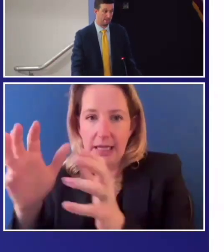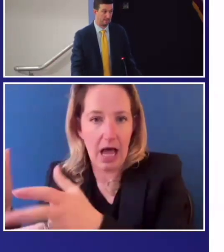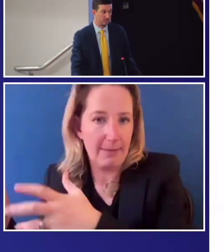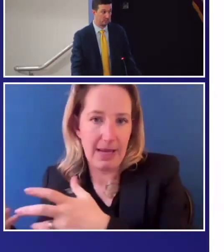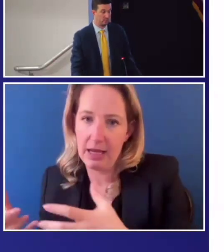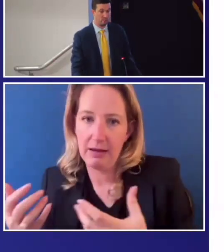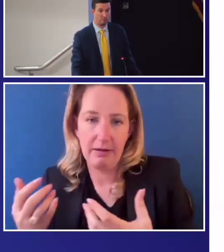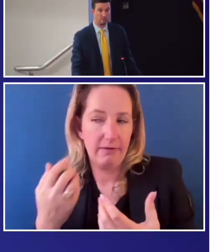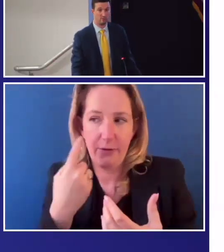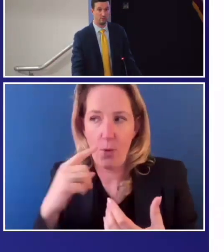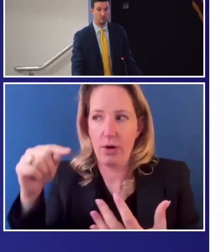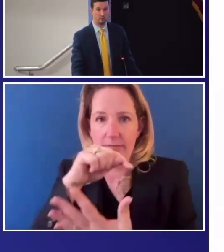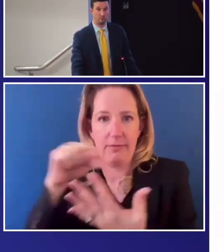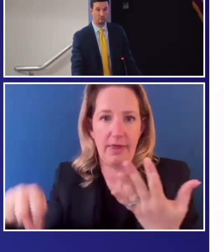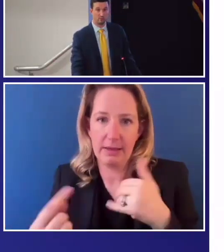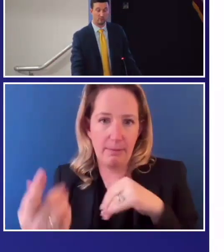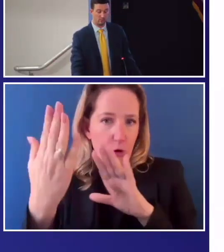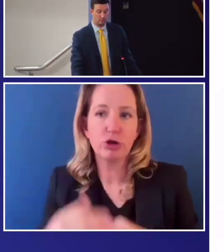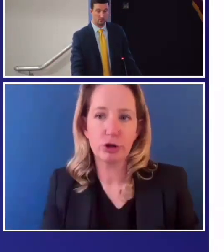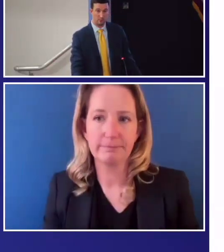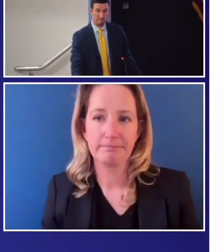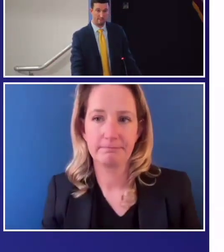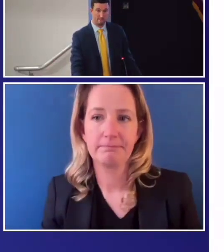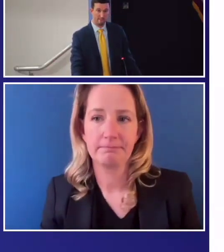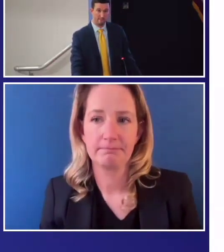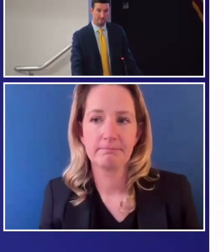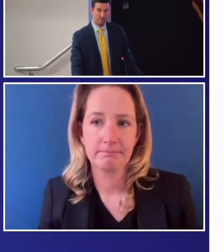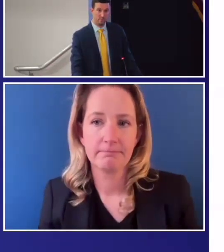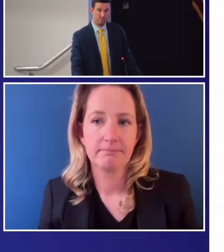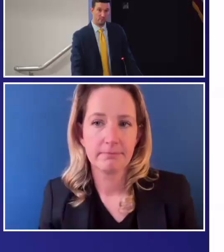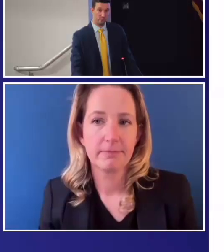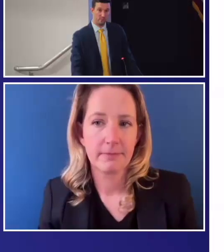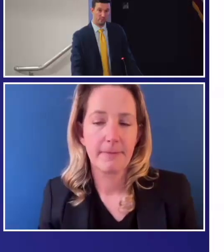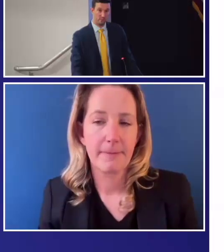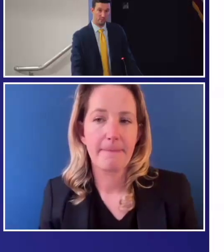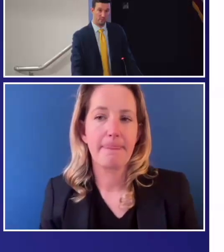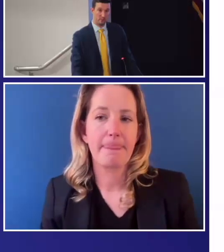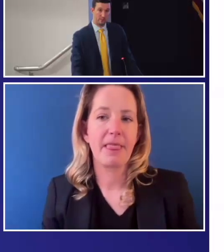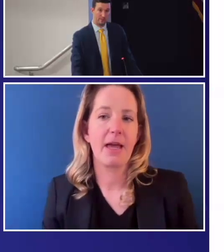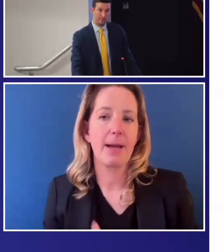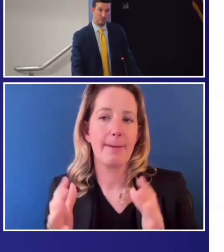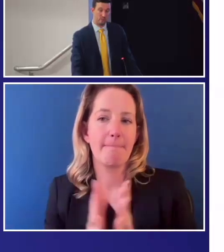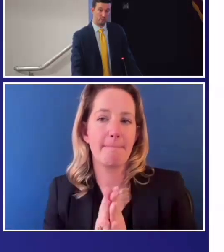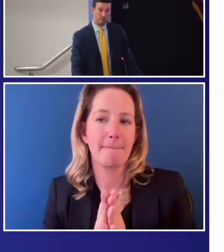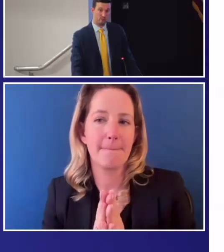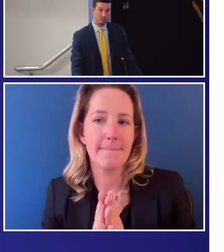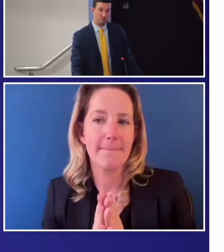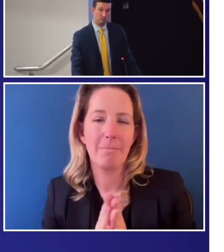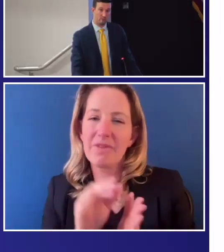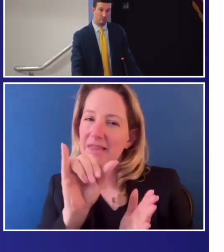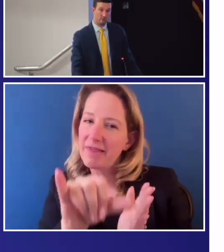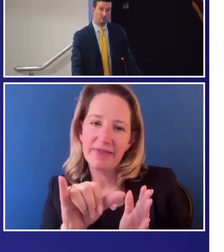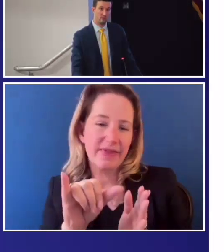Understood. Okay. Sure. Yeah. The statute doesn't explicitly command us to use the two-digit CIP,